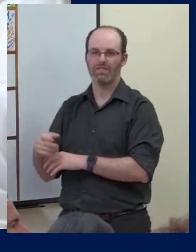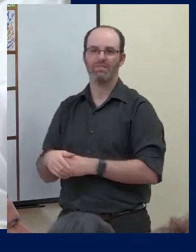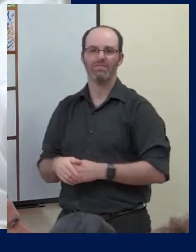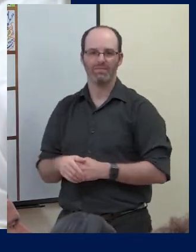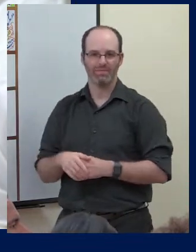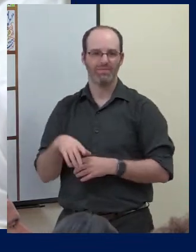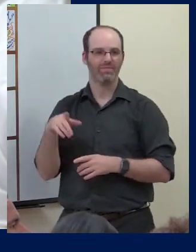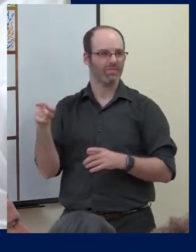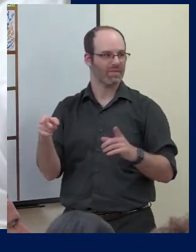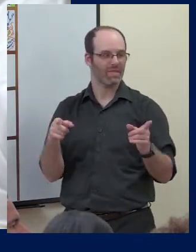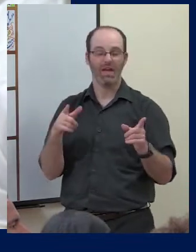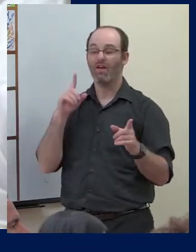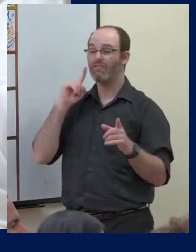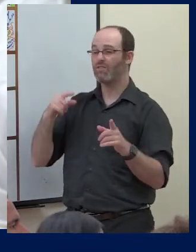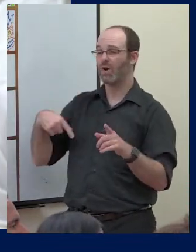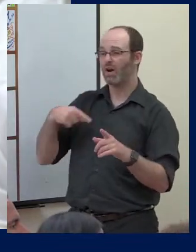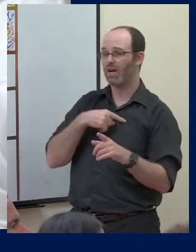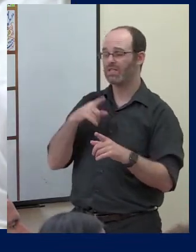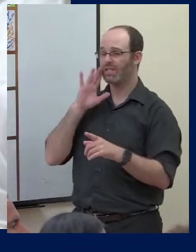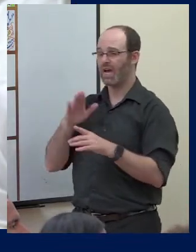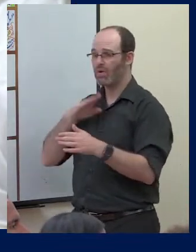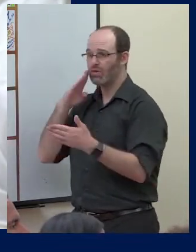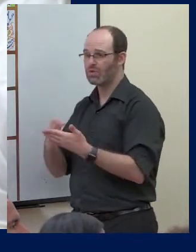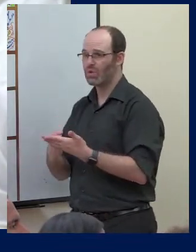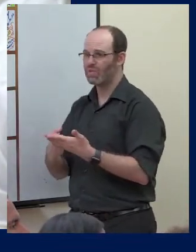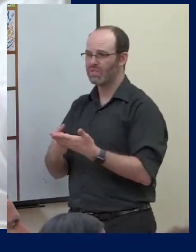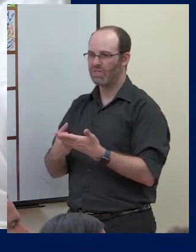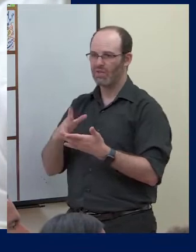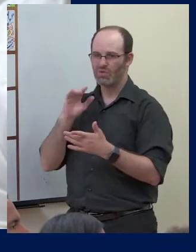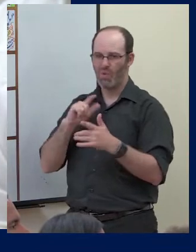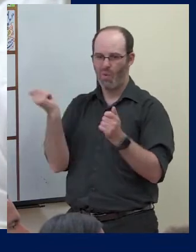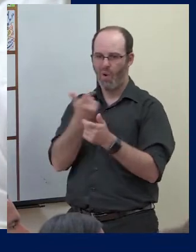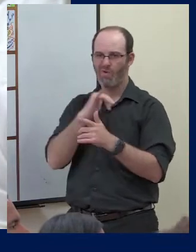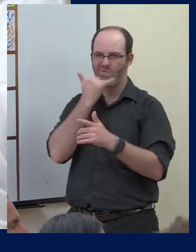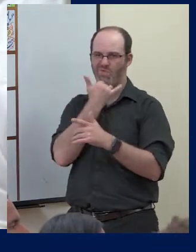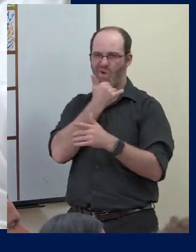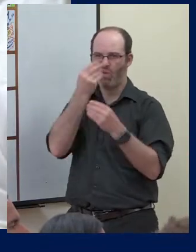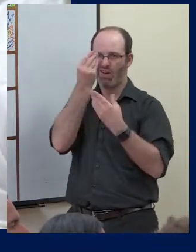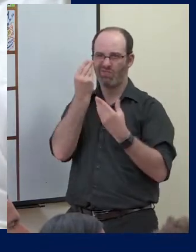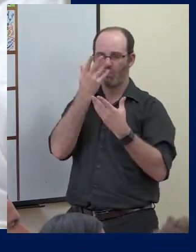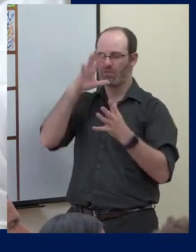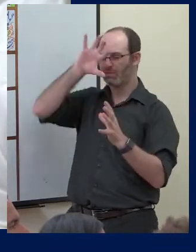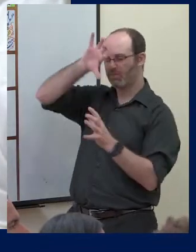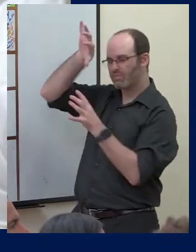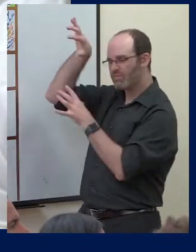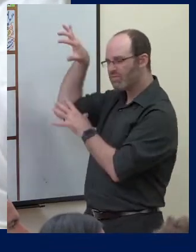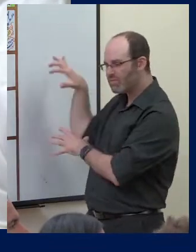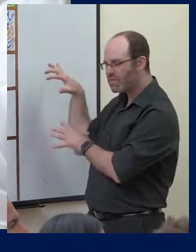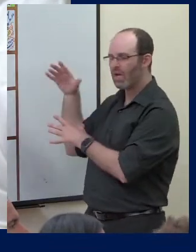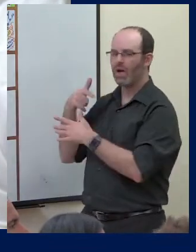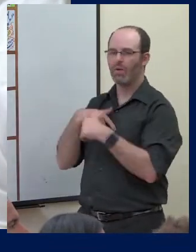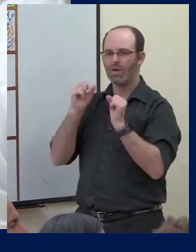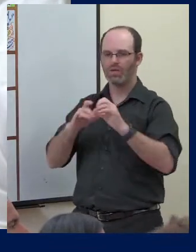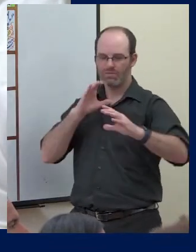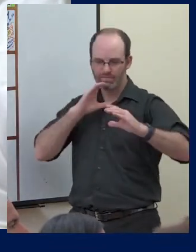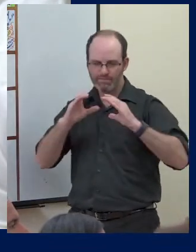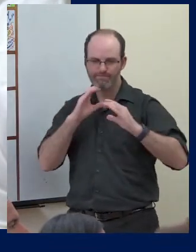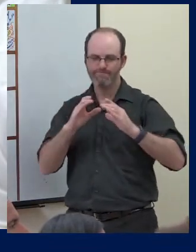This helped us get rid of the misinformation and allowed us to engage in more direct and inform conversations with our daughters.